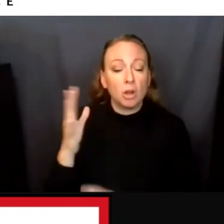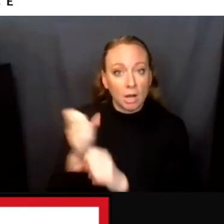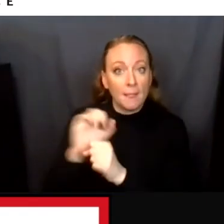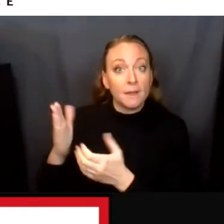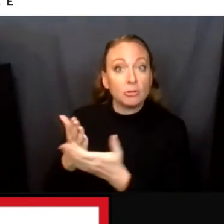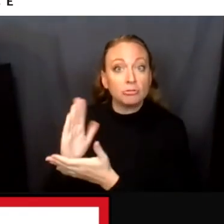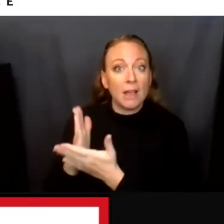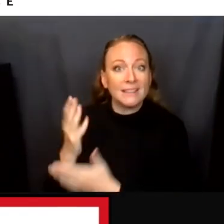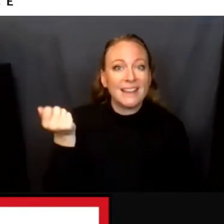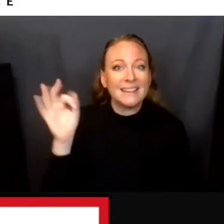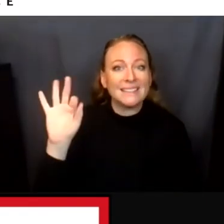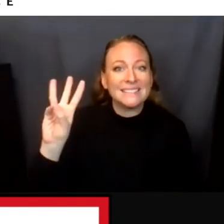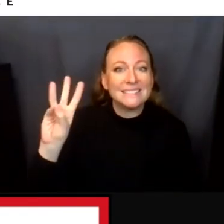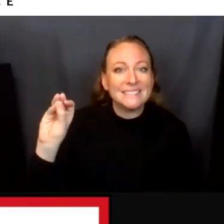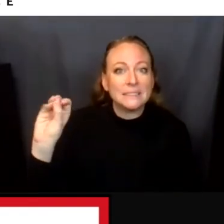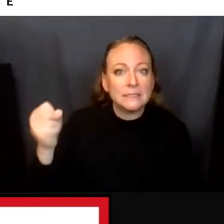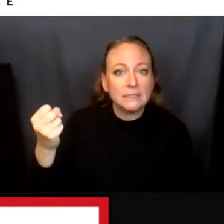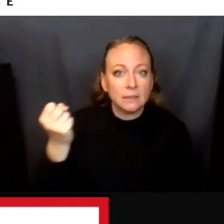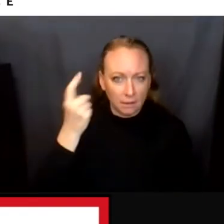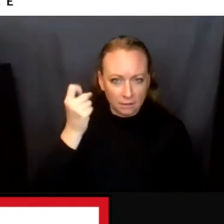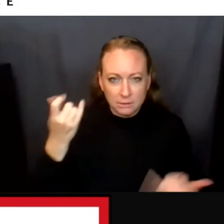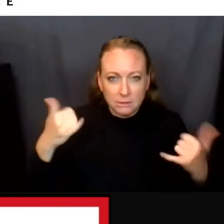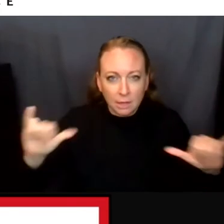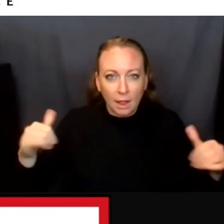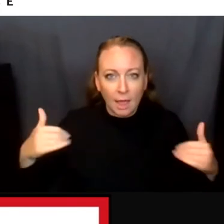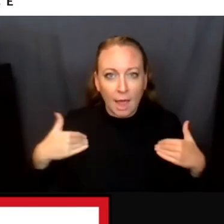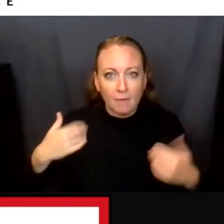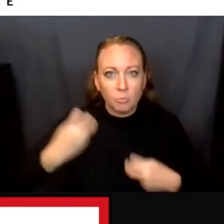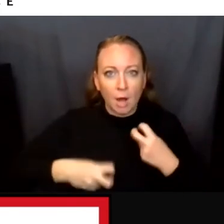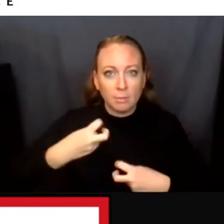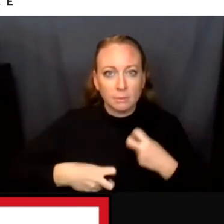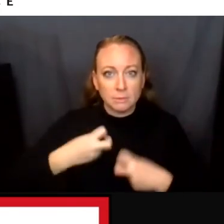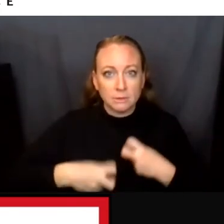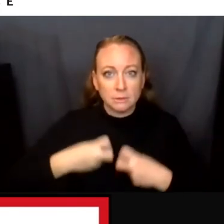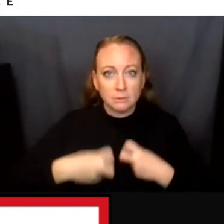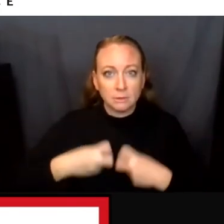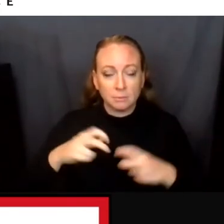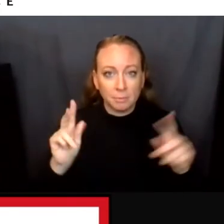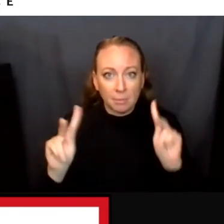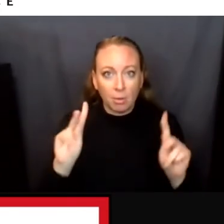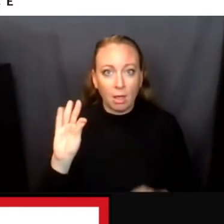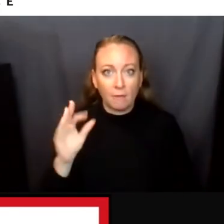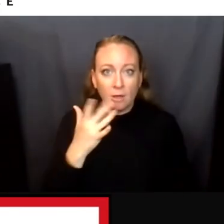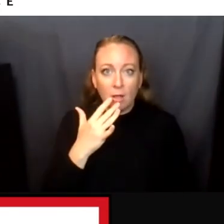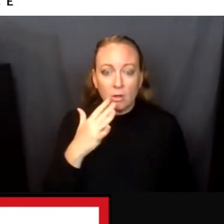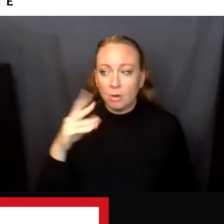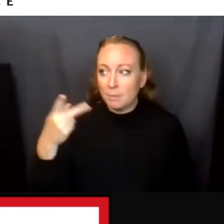There's still problems with people of color getting jobs and so forth.